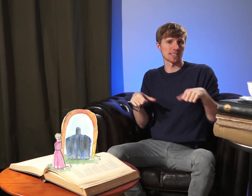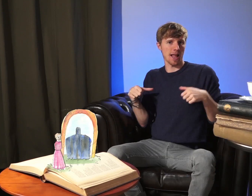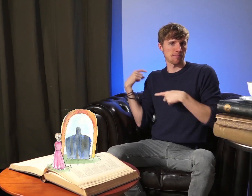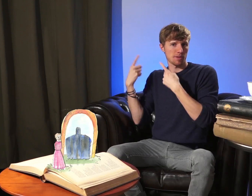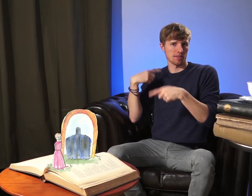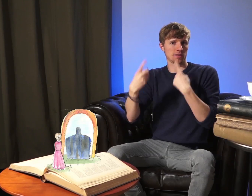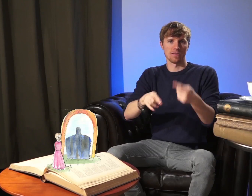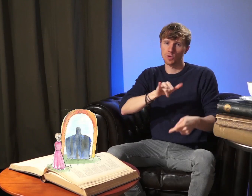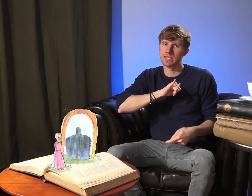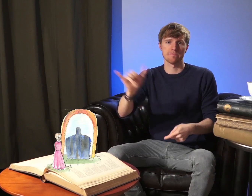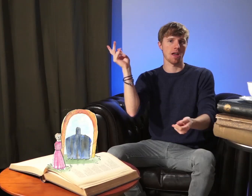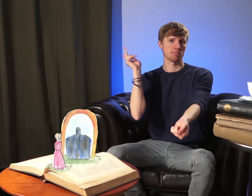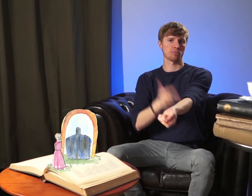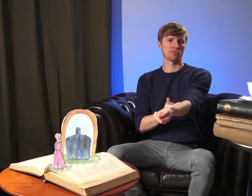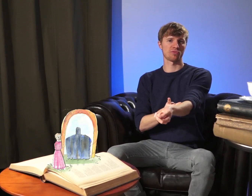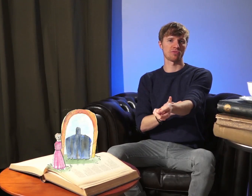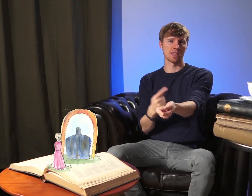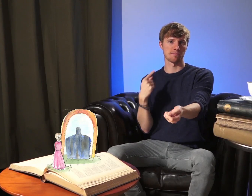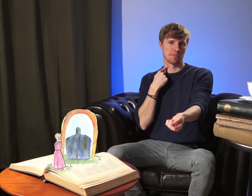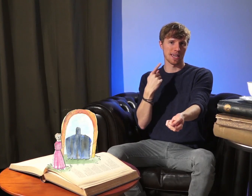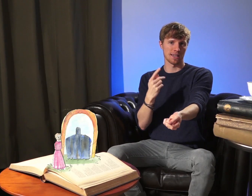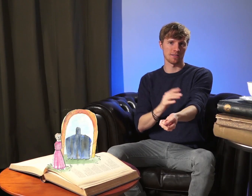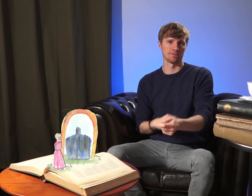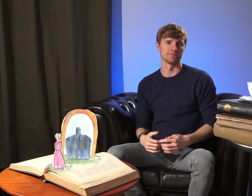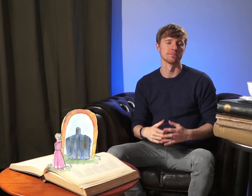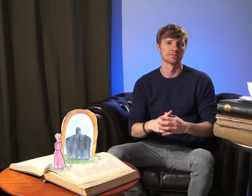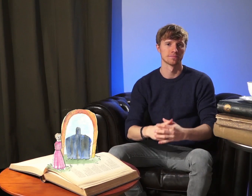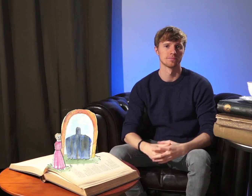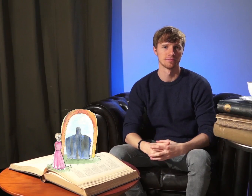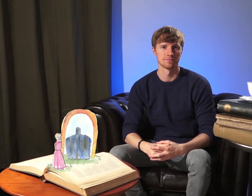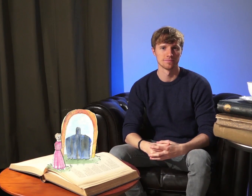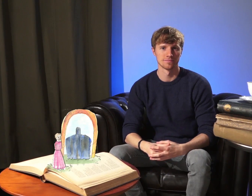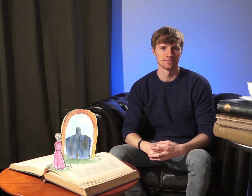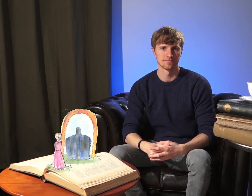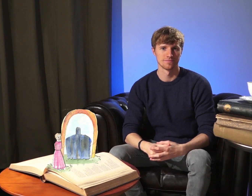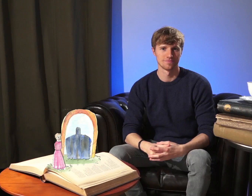It stuck to the lazy girl for the rest of her life.